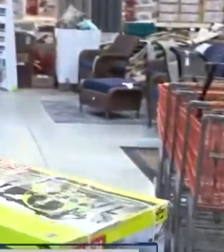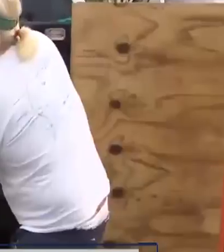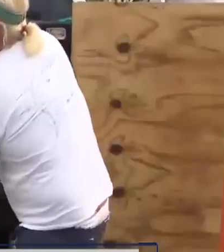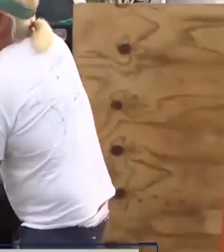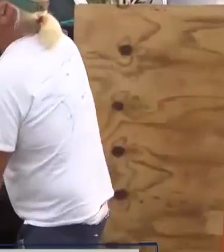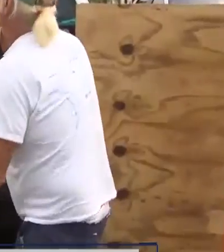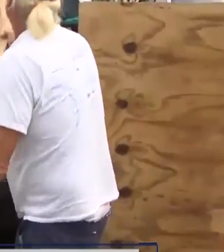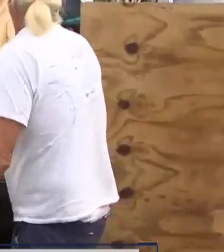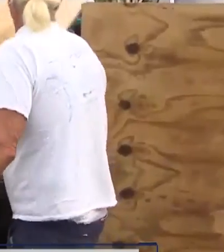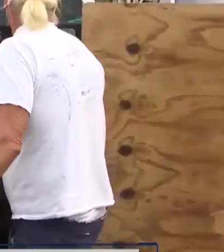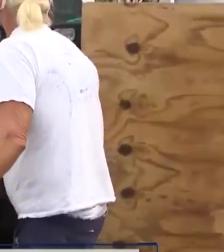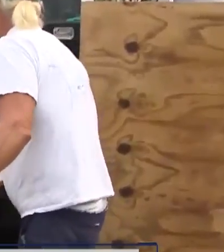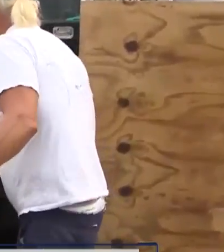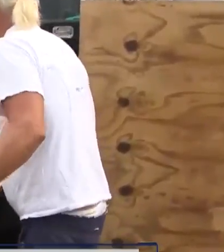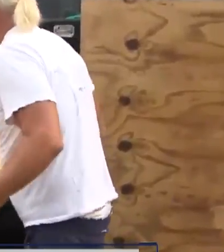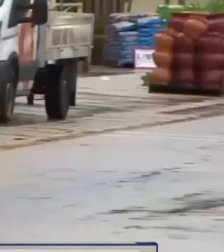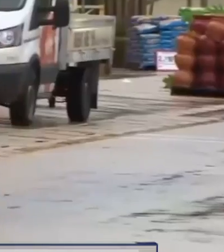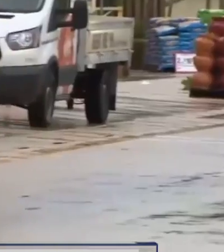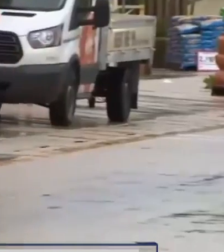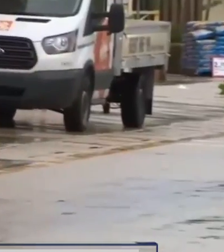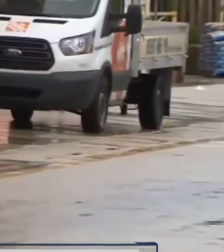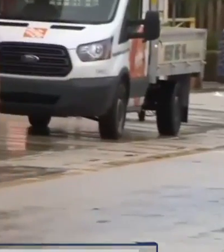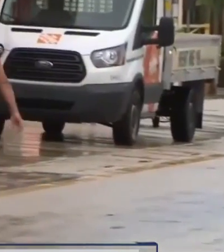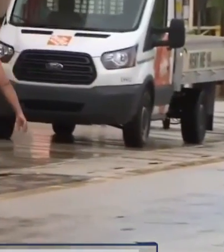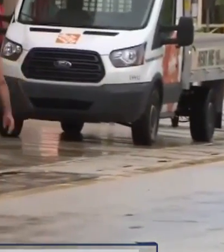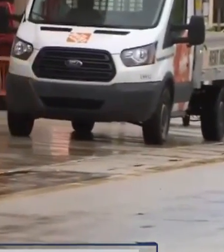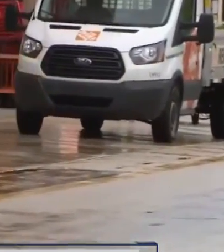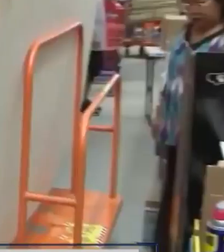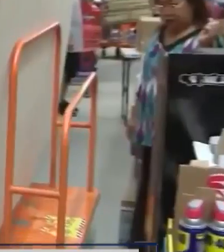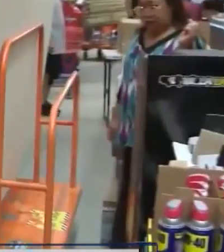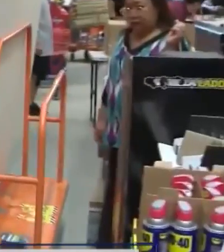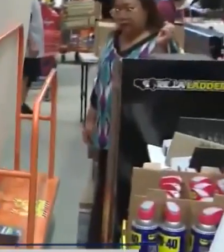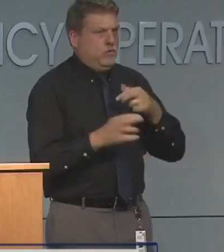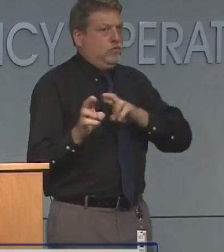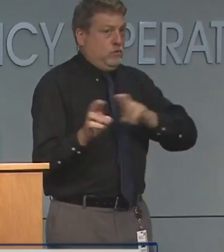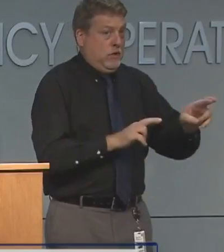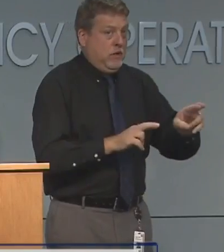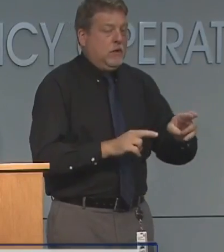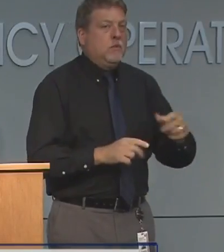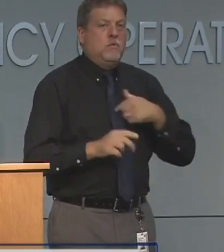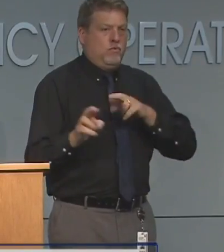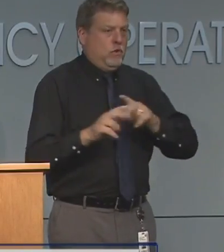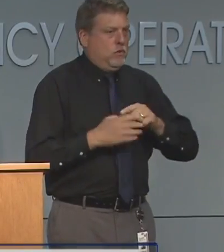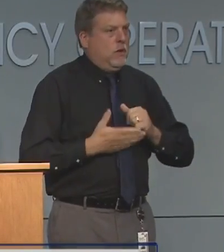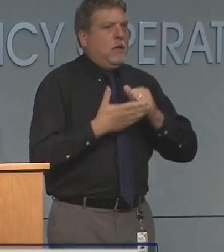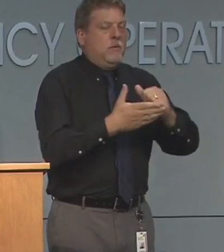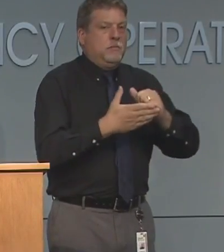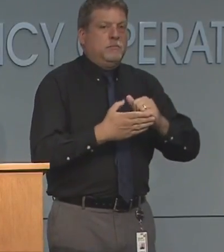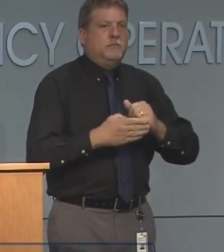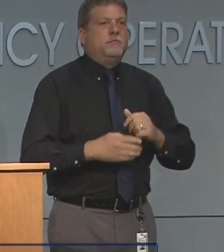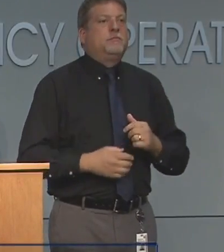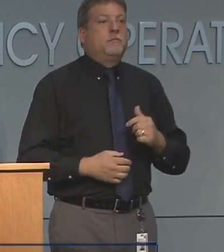ABOUT THE PREPARATIONS UNDERWAY. "We're coordinating with FEMA, neighboring states and our local government so that our first responders are